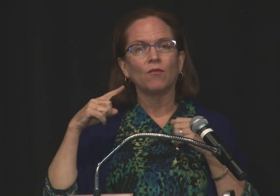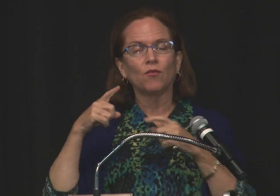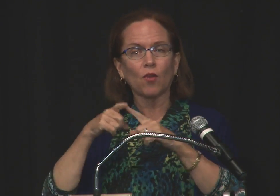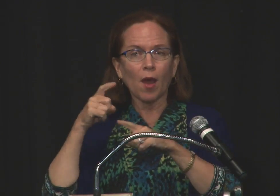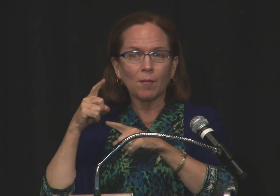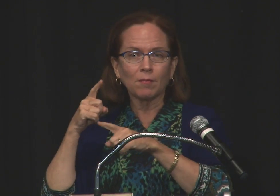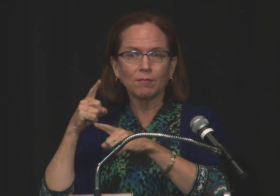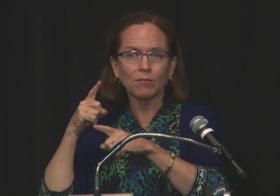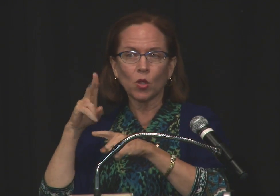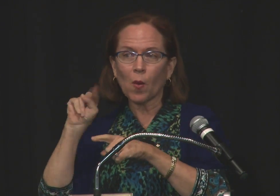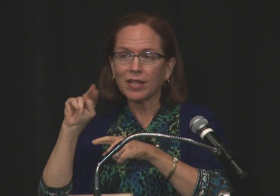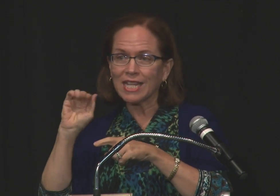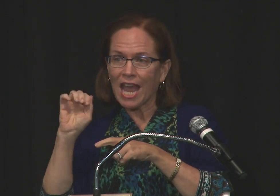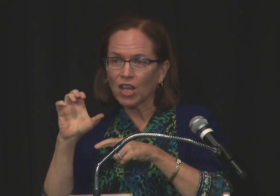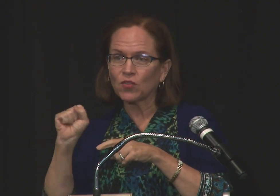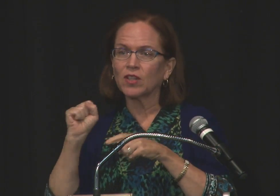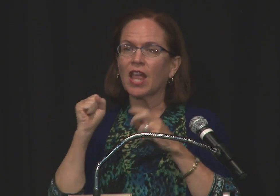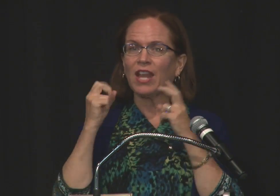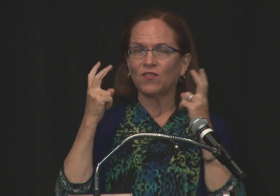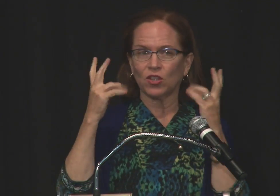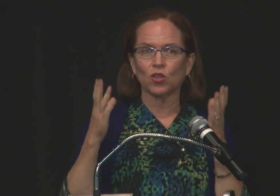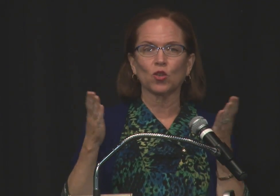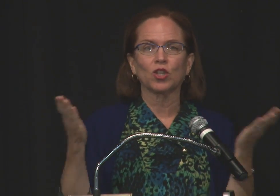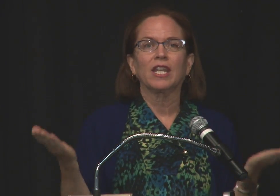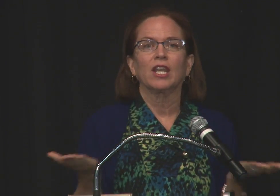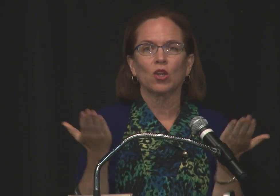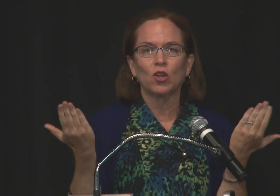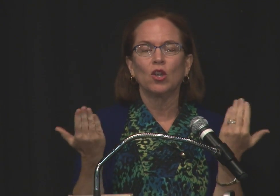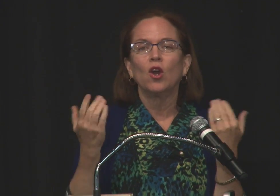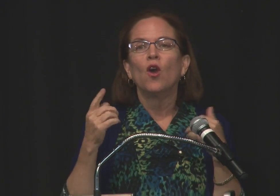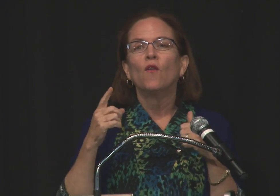from UNC Asheville and visitors here